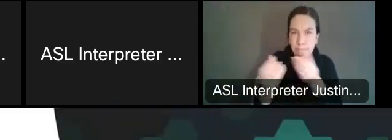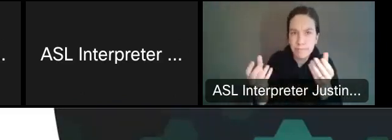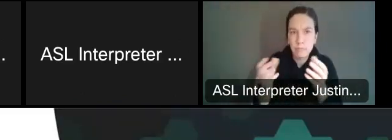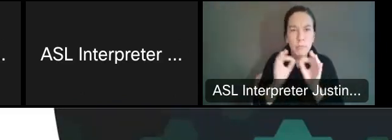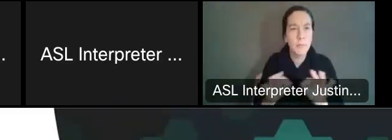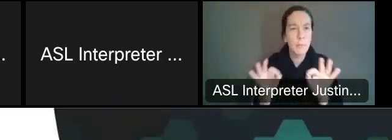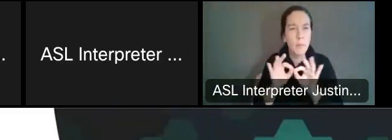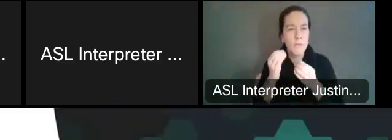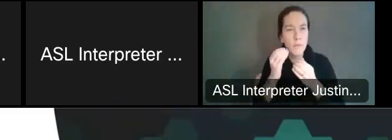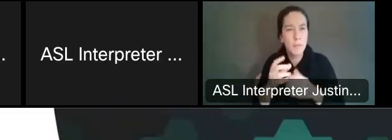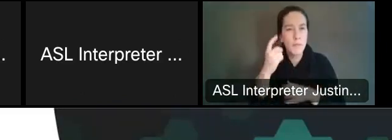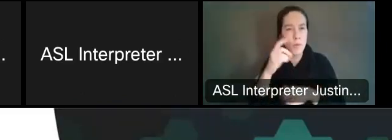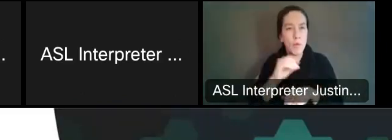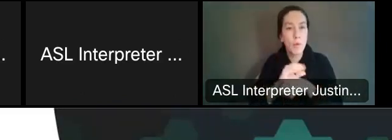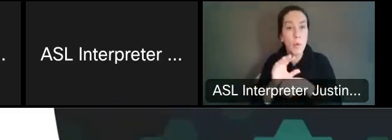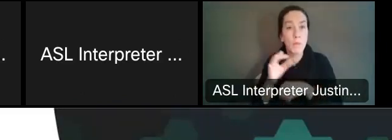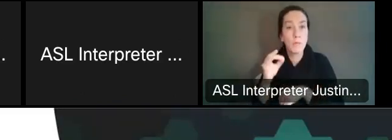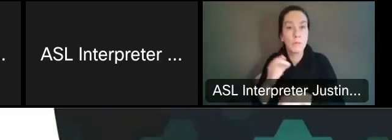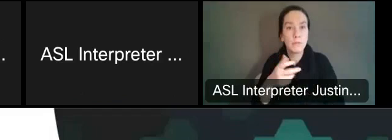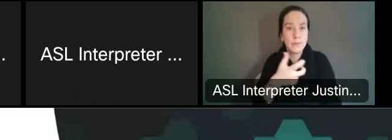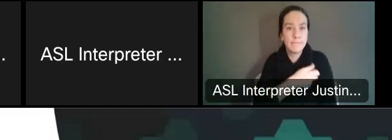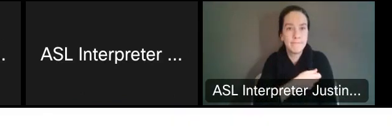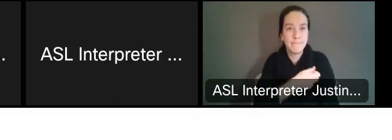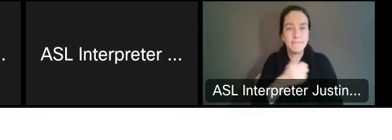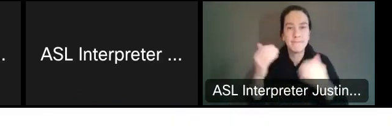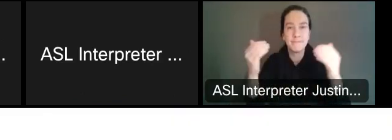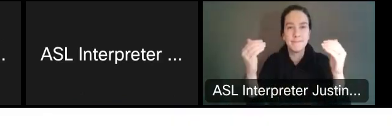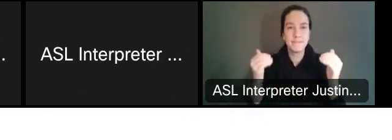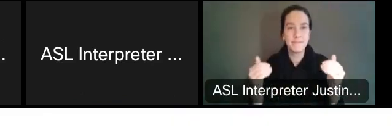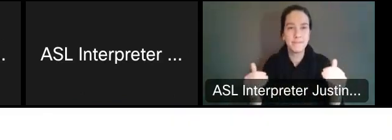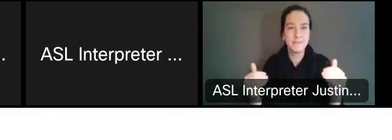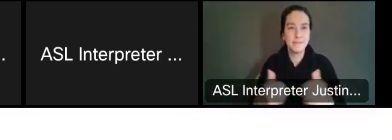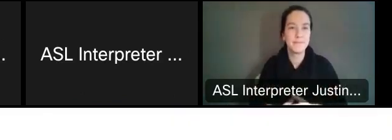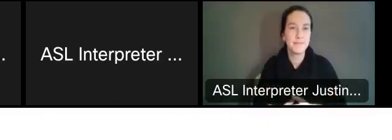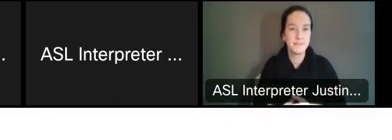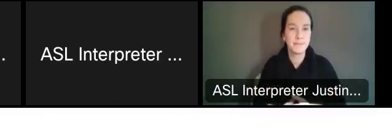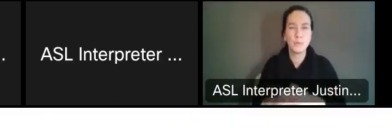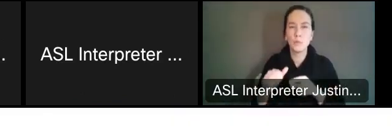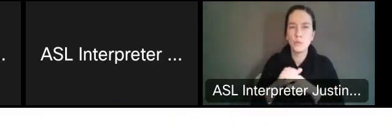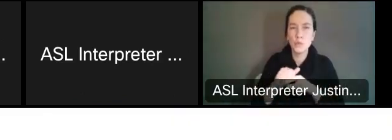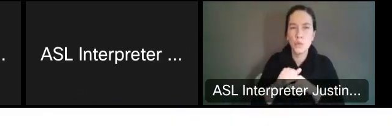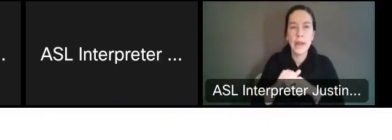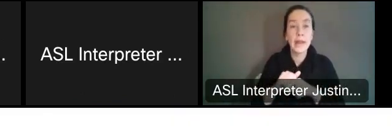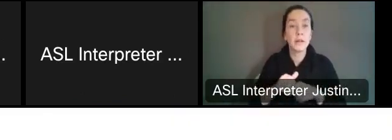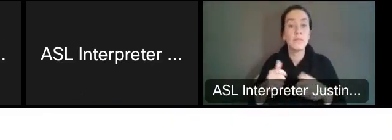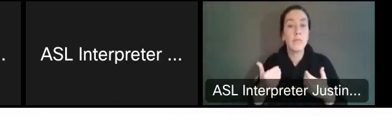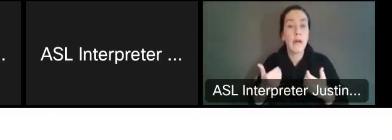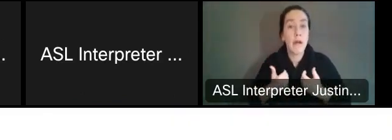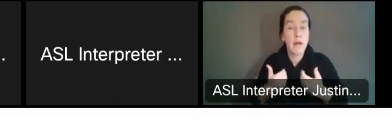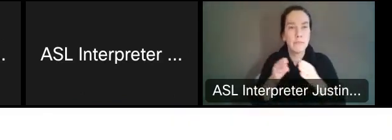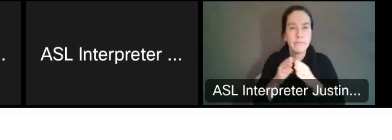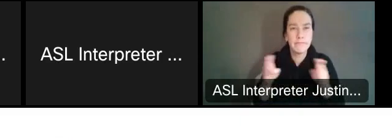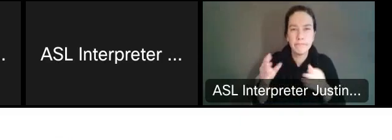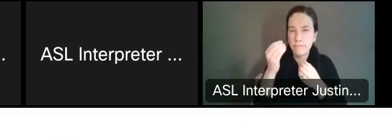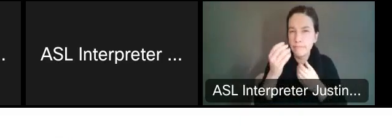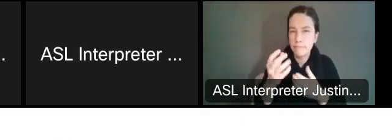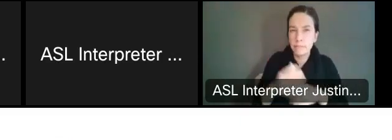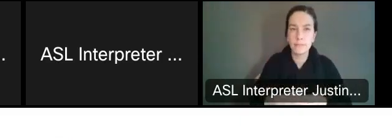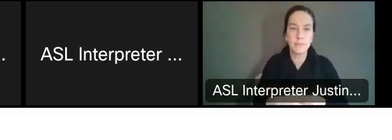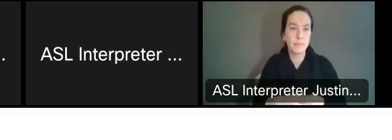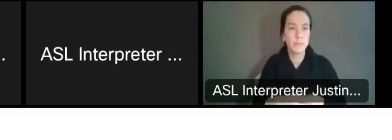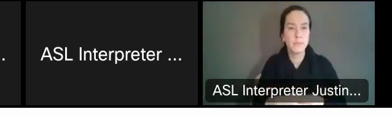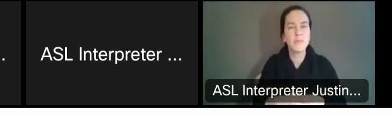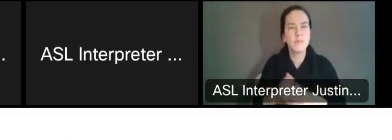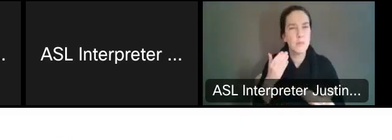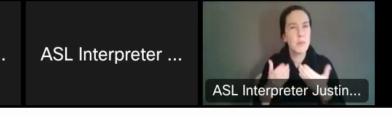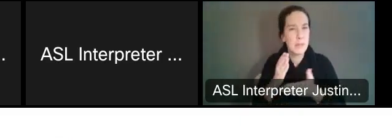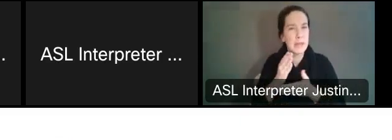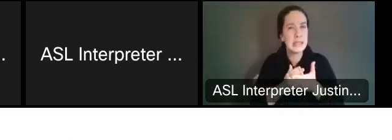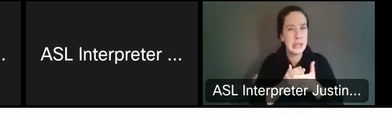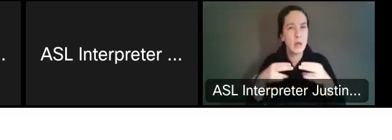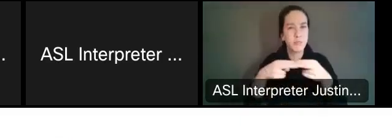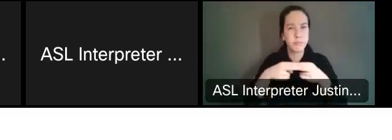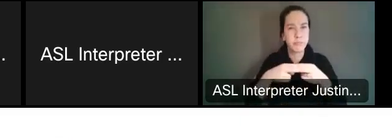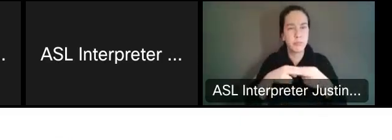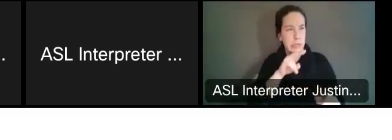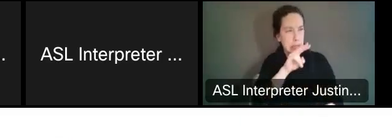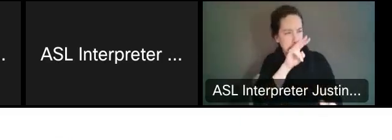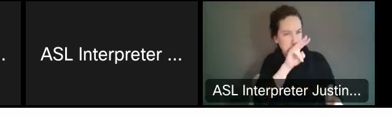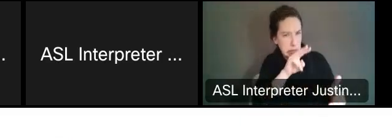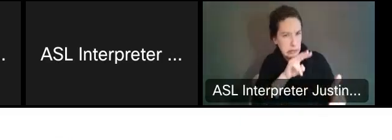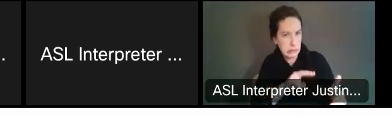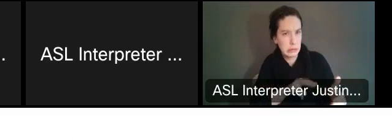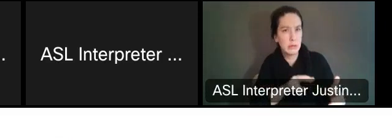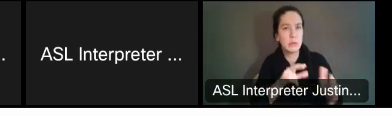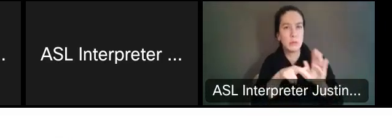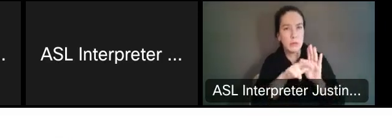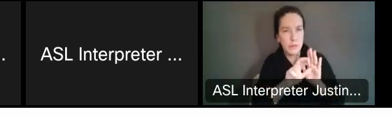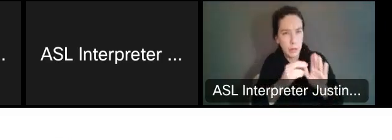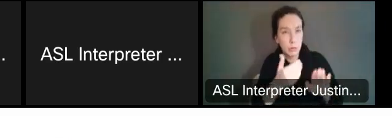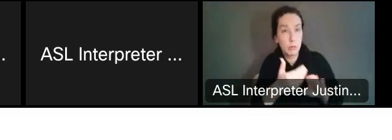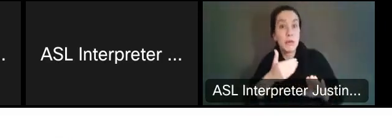next this training provides basic information about cobra nineteen vaccines you might have to review these slides a few times before you feel comfortable presenting it and that's okay in fact that's